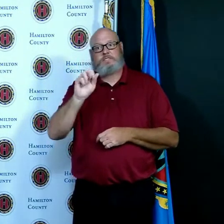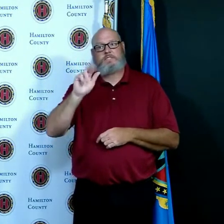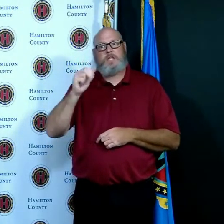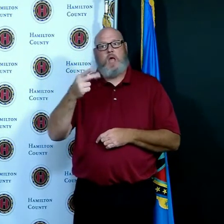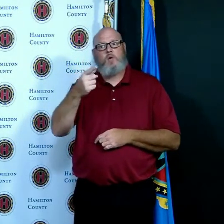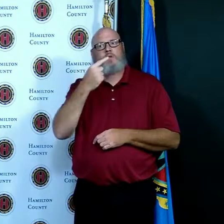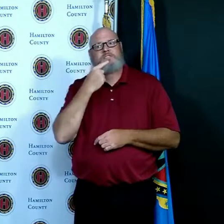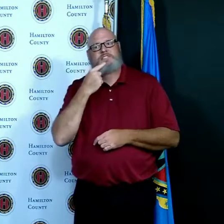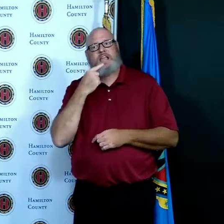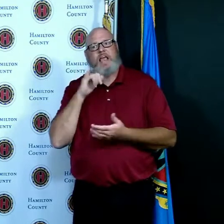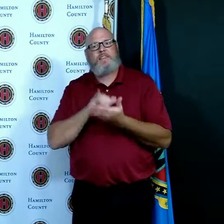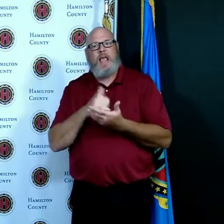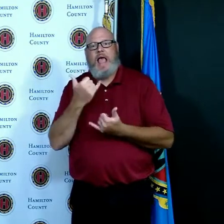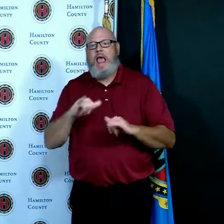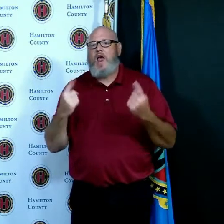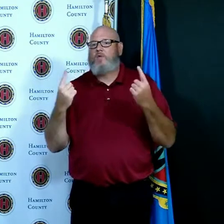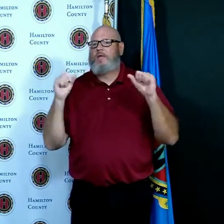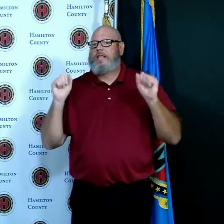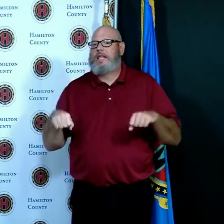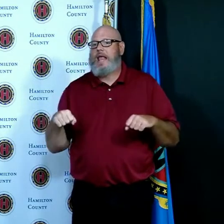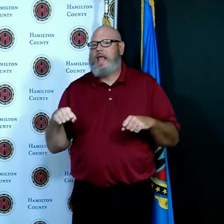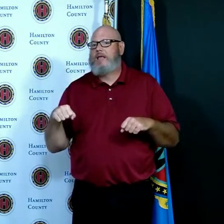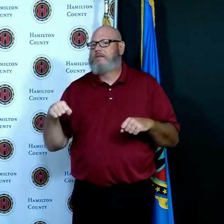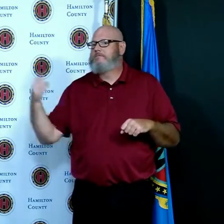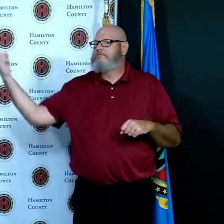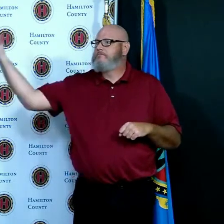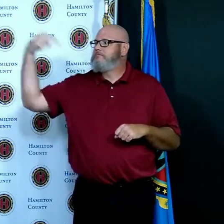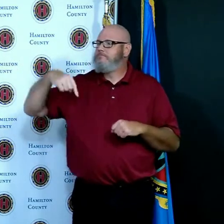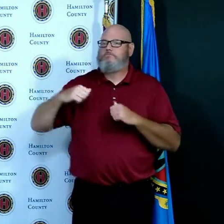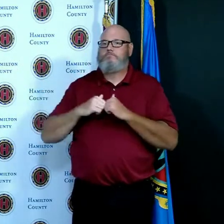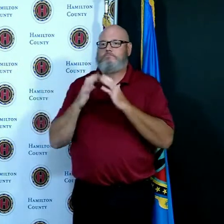have testing come into their site there will be a list of questions